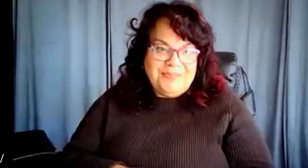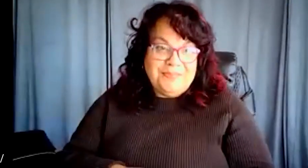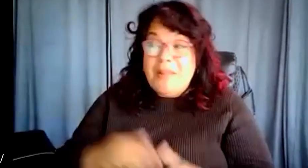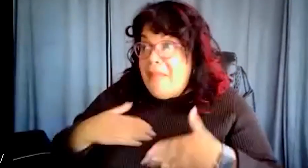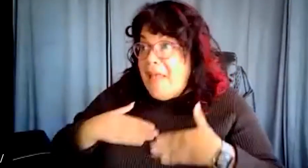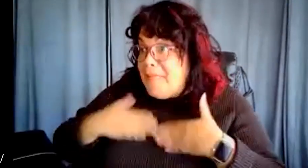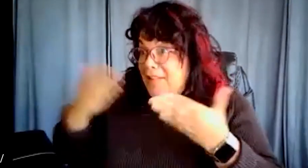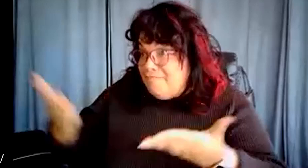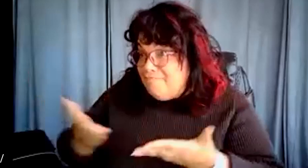Well, I'm glad to have you here.